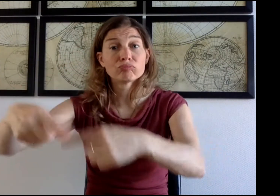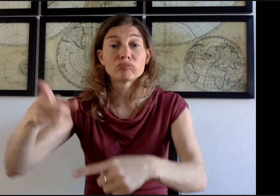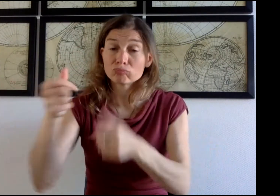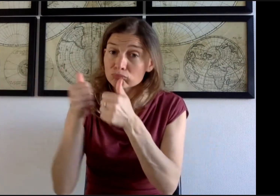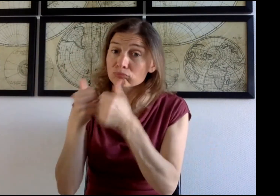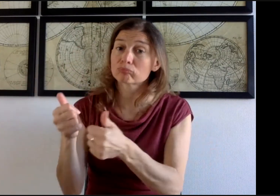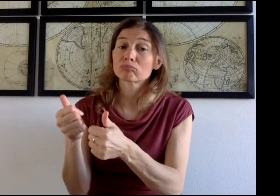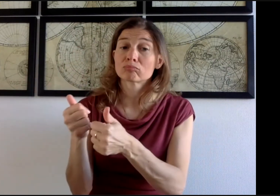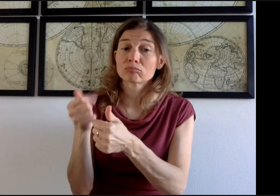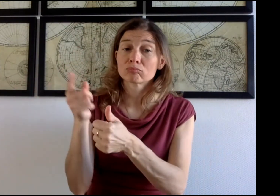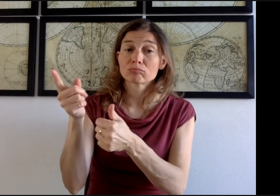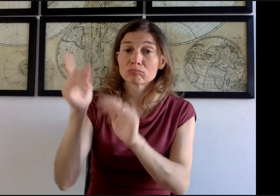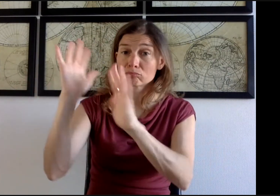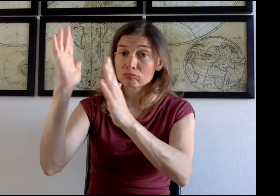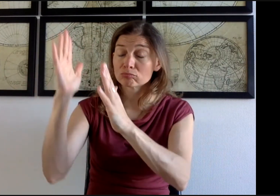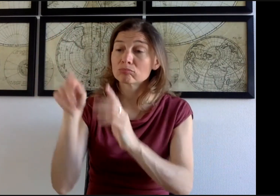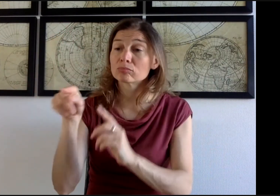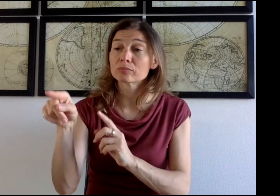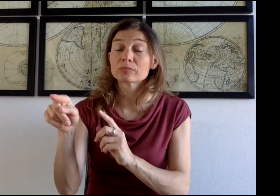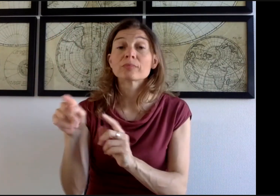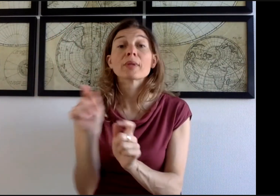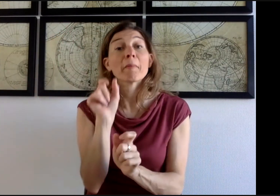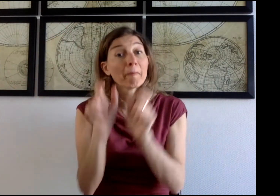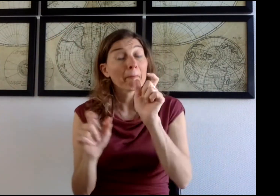the rights of persons with disabilities and our families